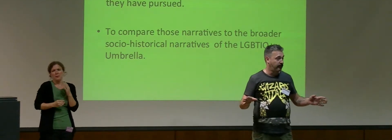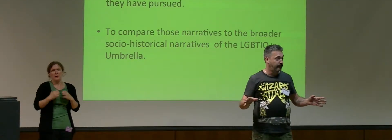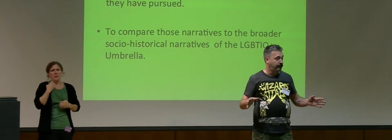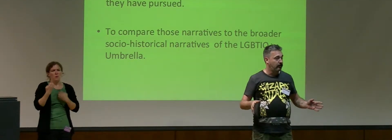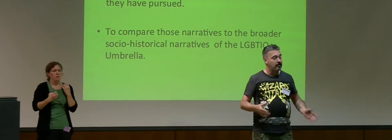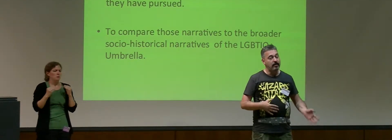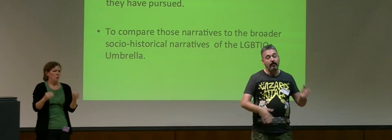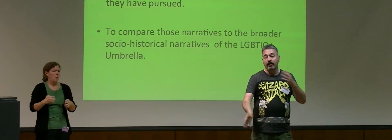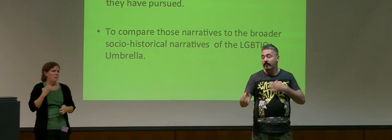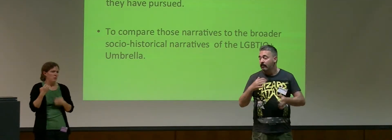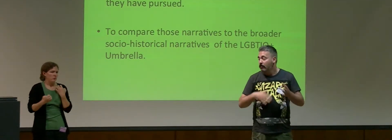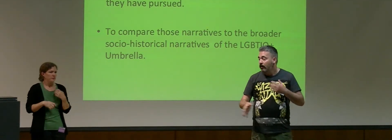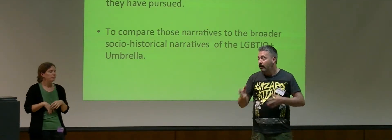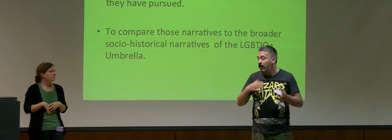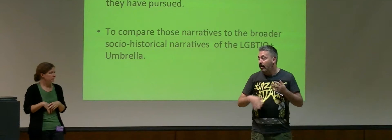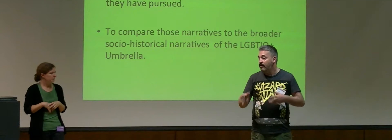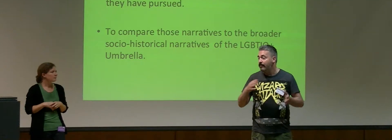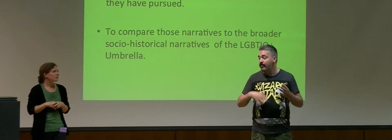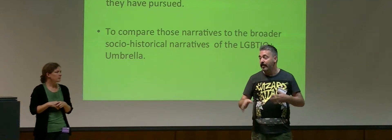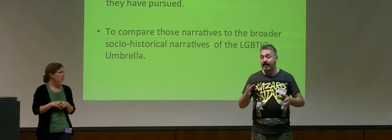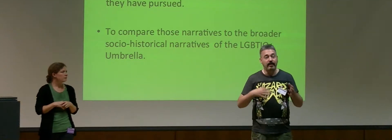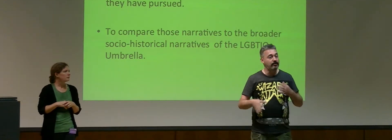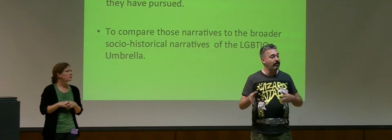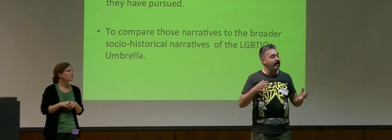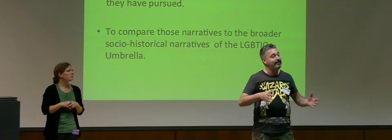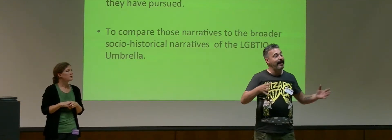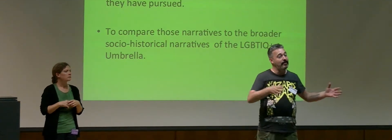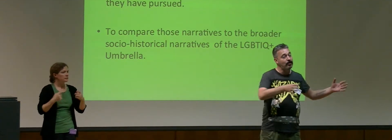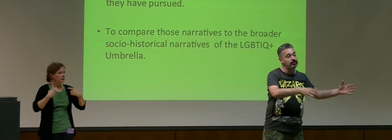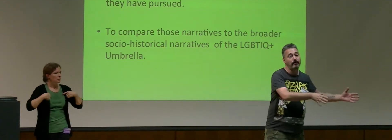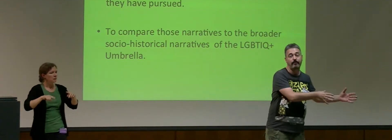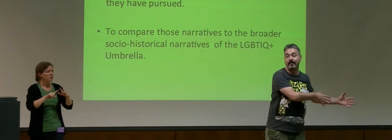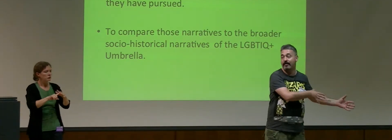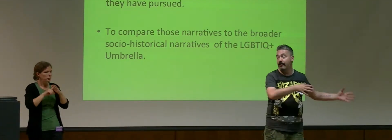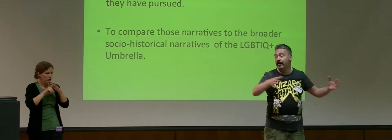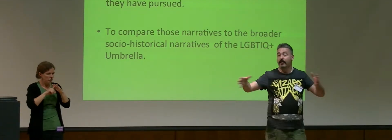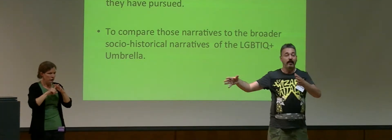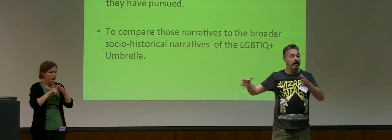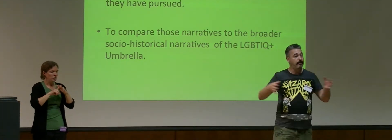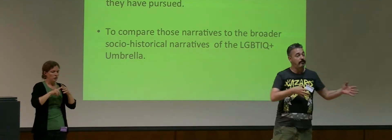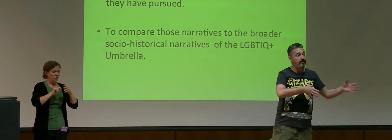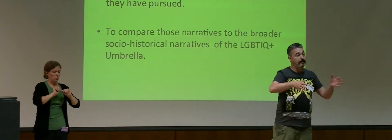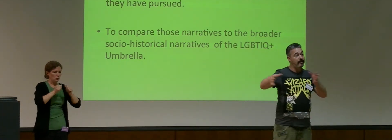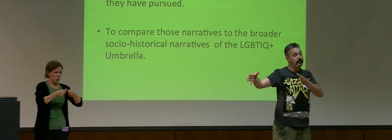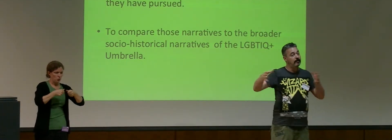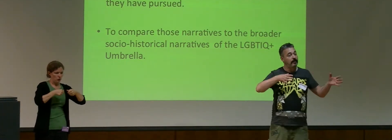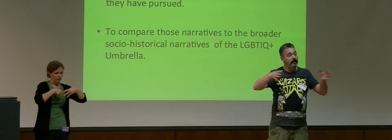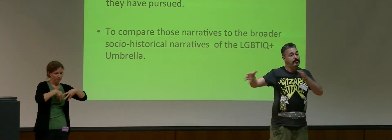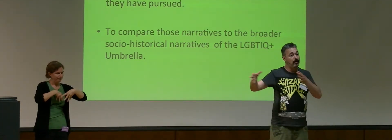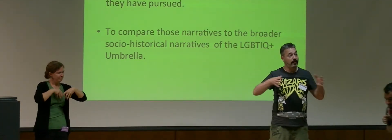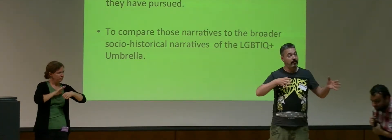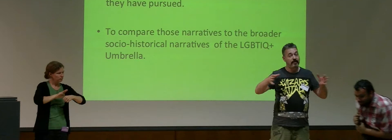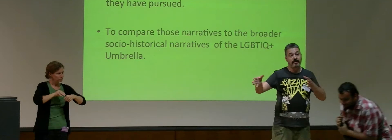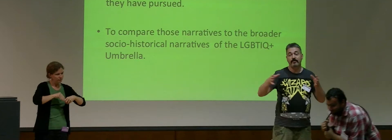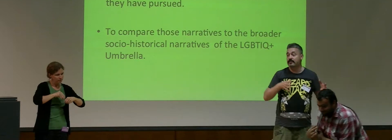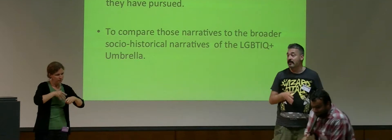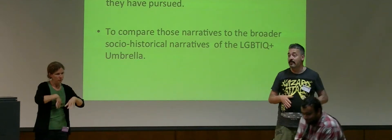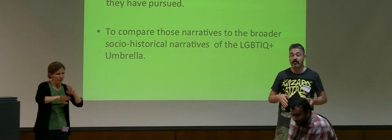So, lots of us here begining to try and take social movement theory and move it a bit into working with sex and gender